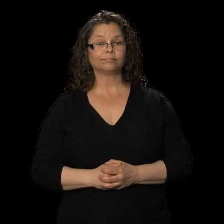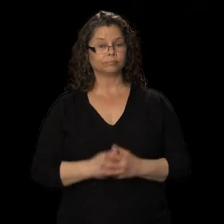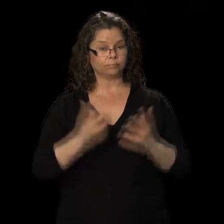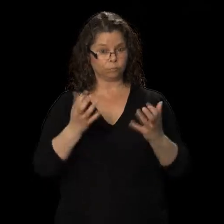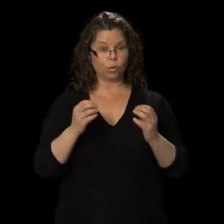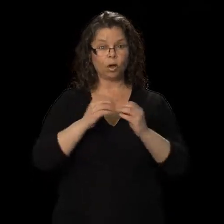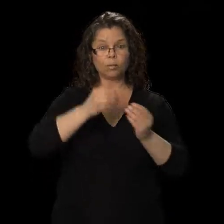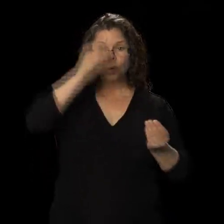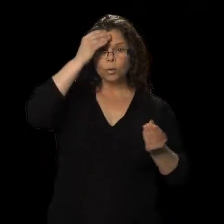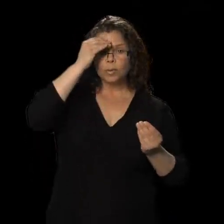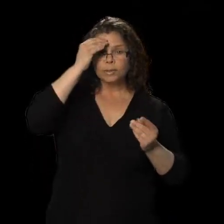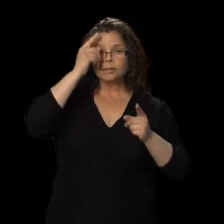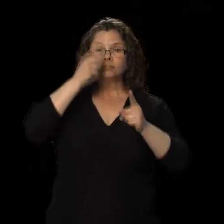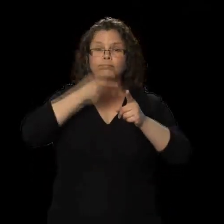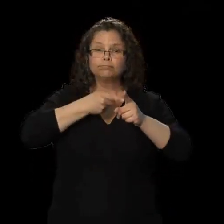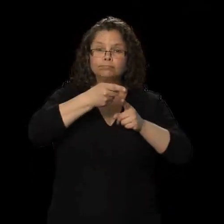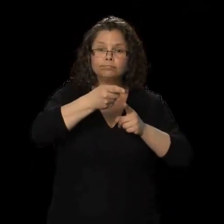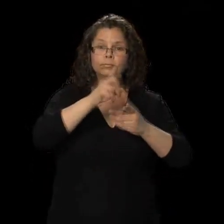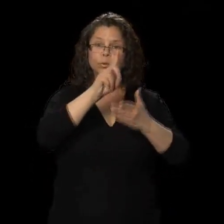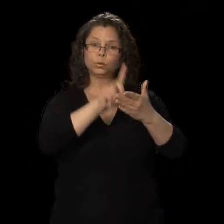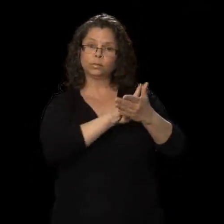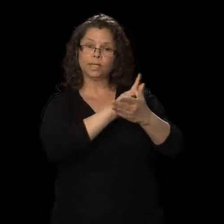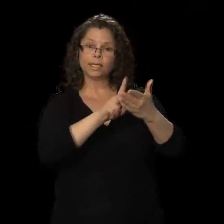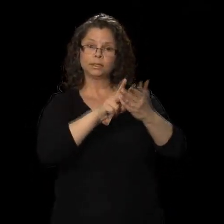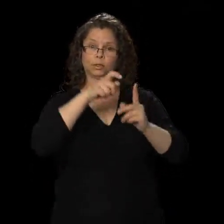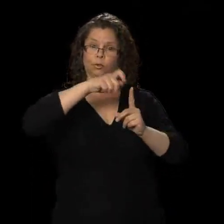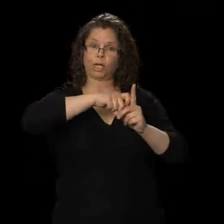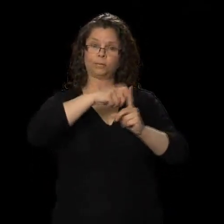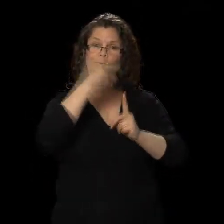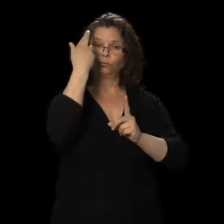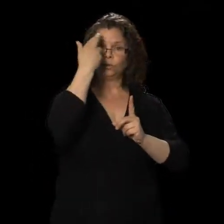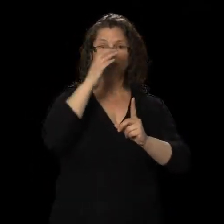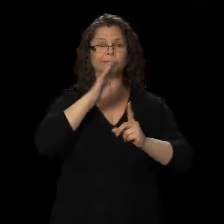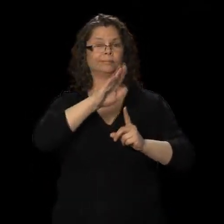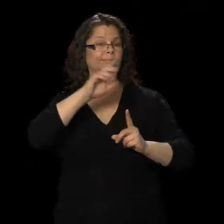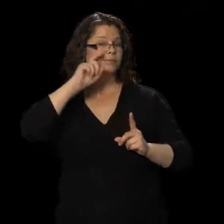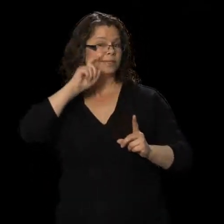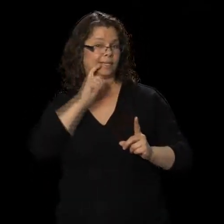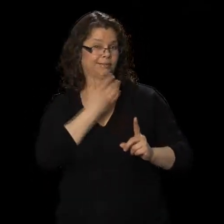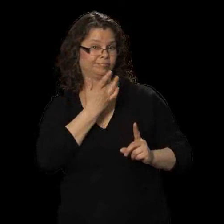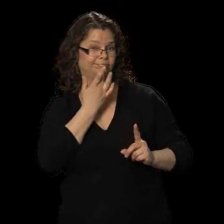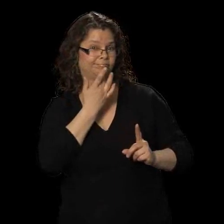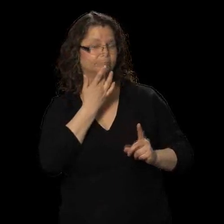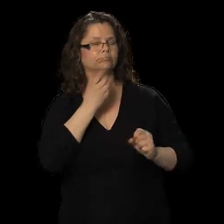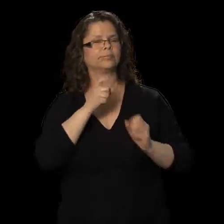The Ontario Human Rights Commission’s Policy on Discrimination and Harassment because of Sexual